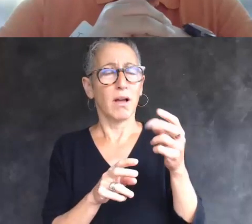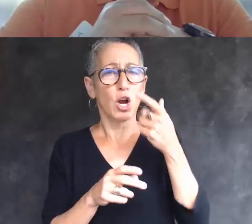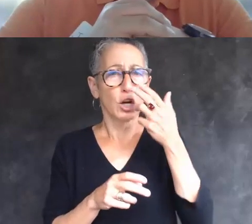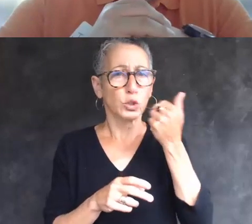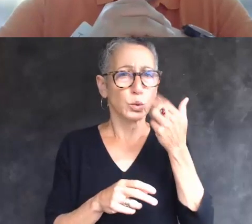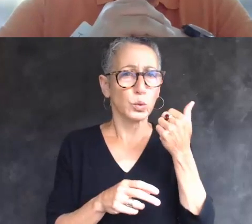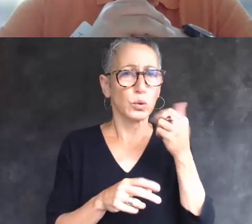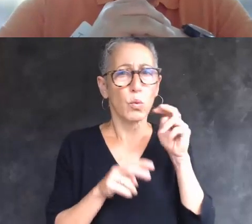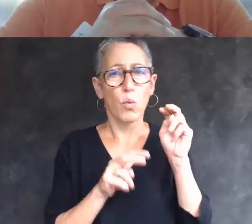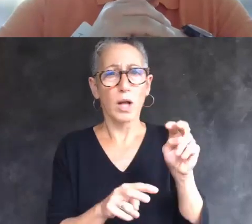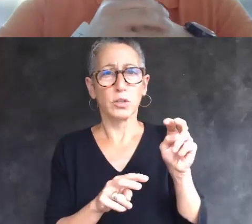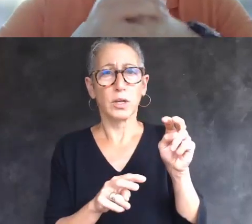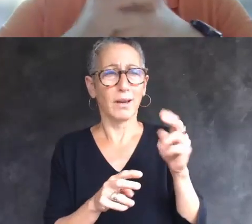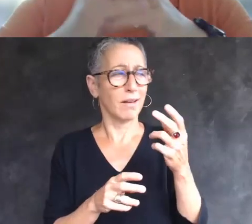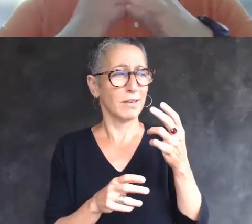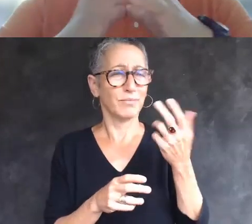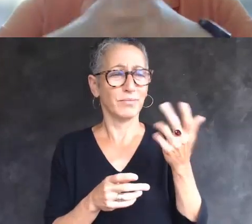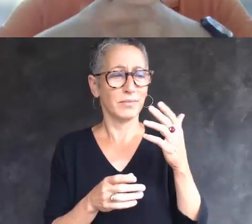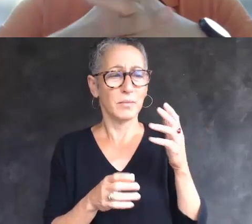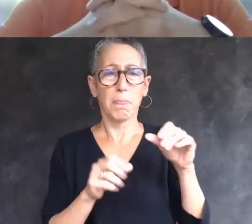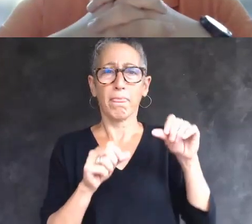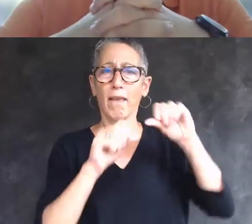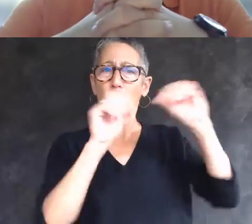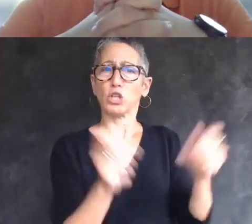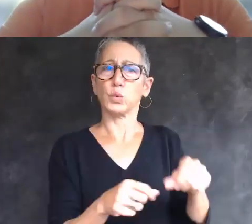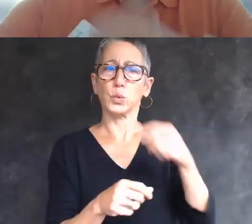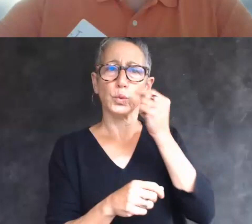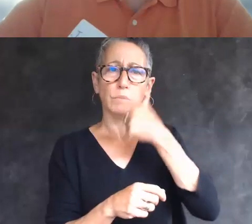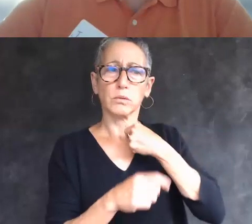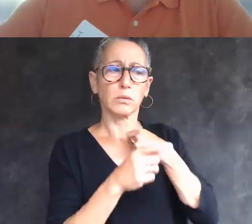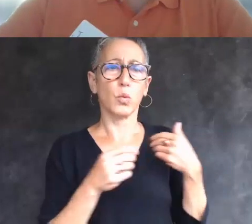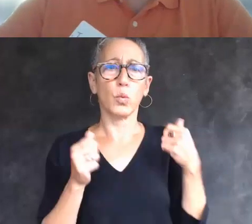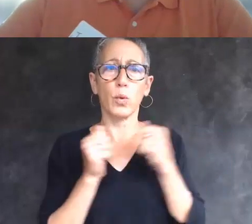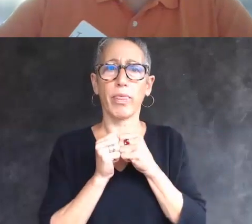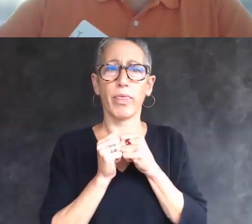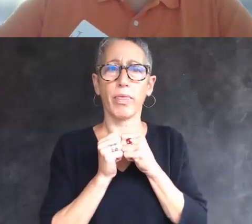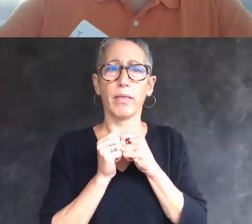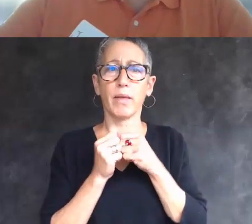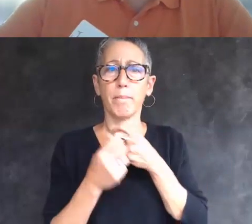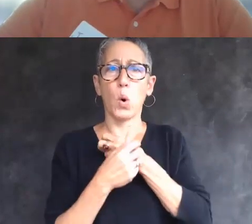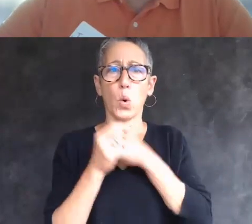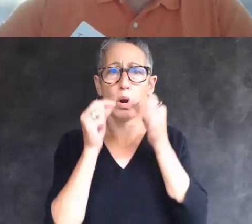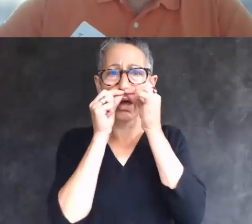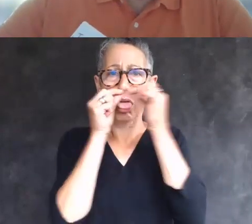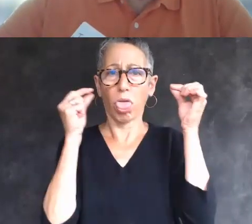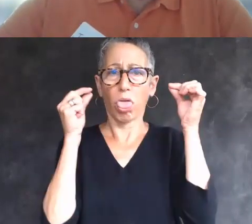See, I hear a lot of Black people saying, I don't want to watch those slave movies. I'm more tired of just the sense of shame of who we are in our core.